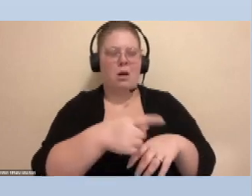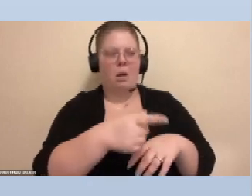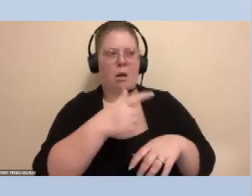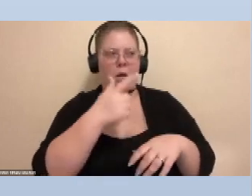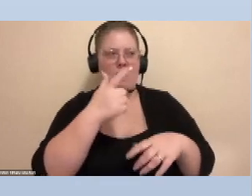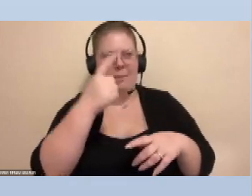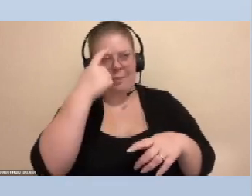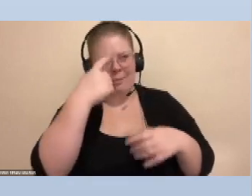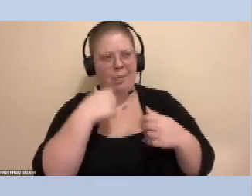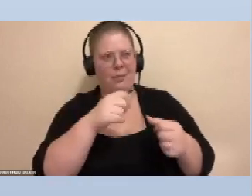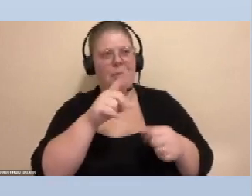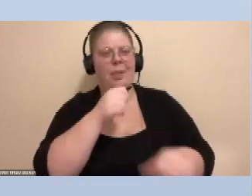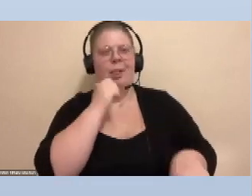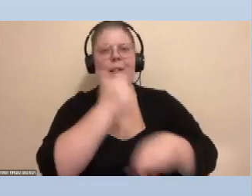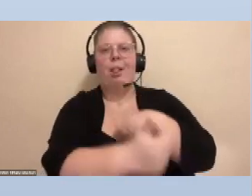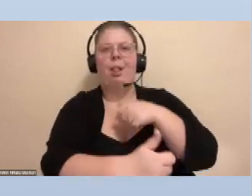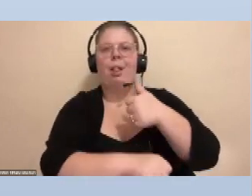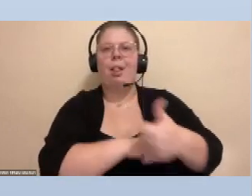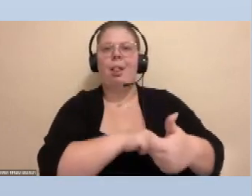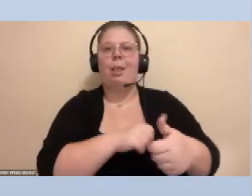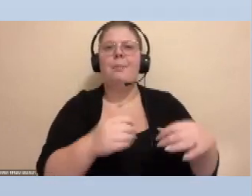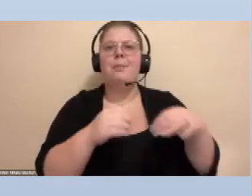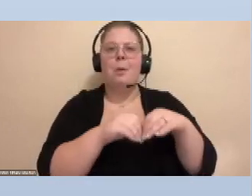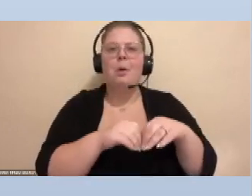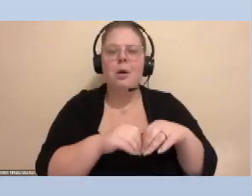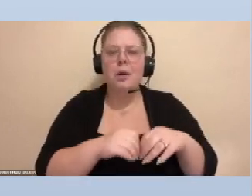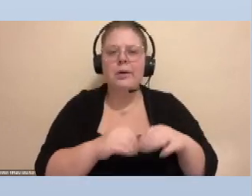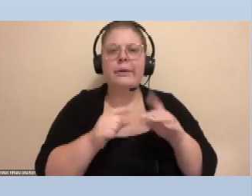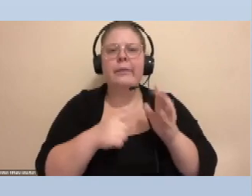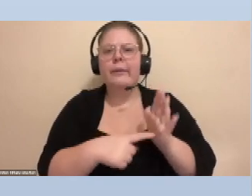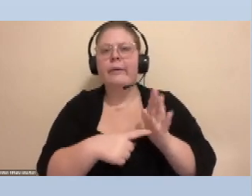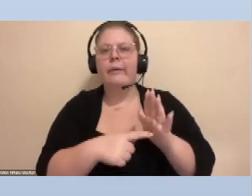When it comes to gun violence and other things.